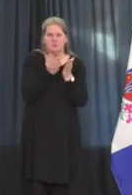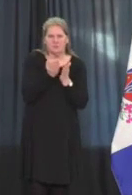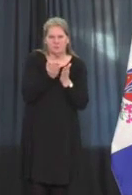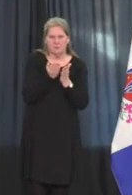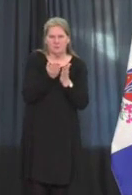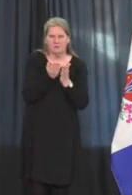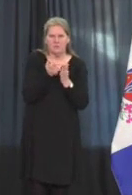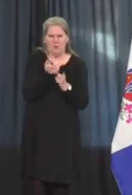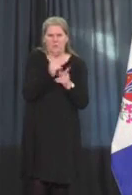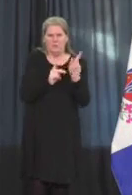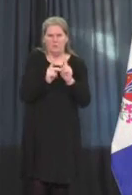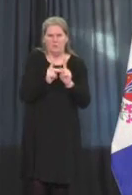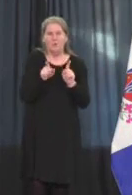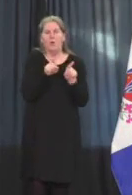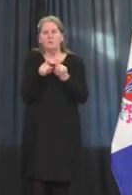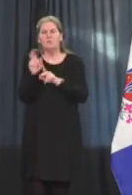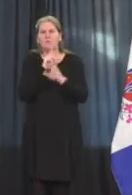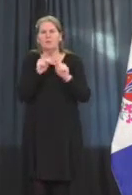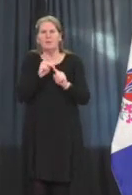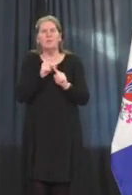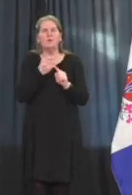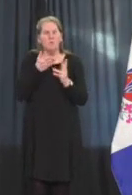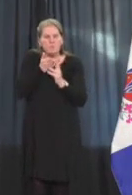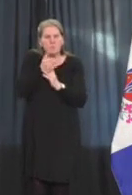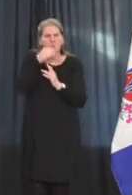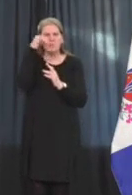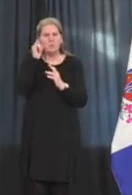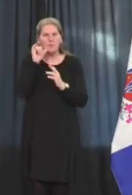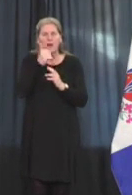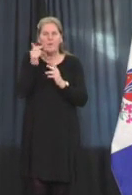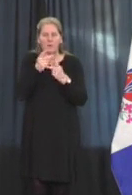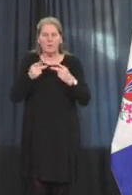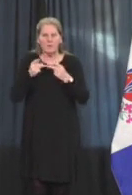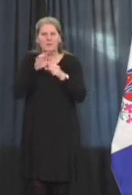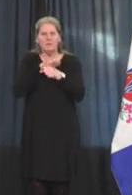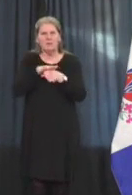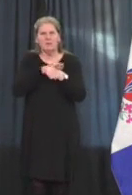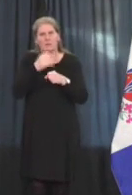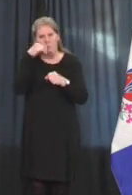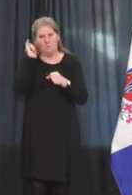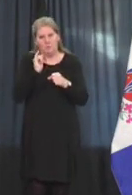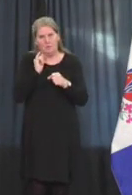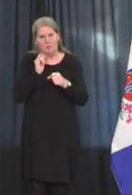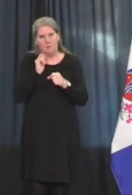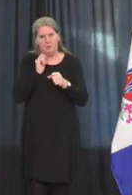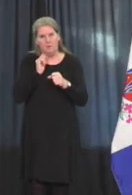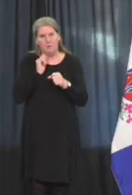THOSE PEOPLE RETURNING HOME THROUGH THE YUKON TO OTHER JURISDICTIONS. THESE CRITICAL SERVICES ARE ONES